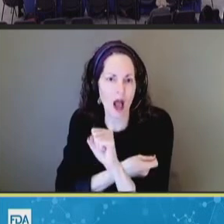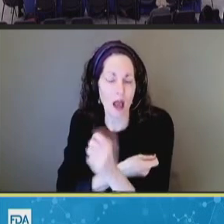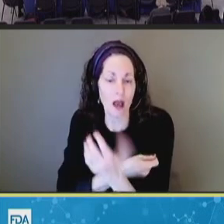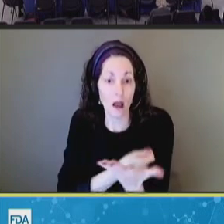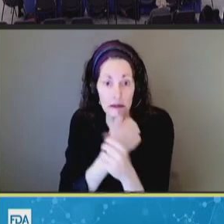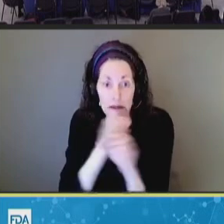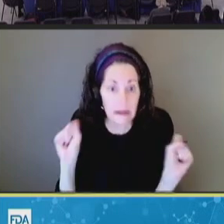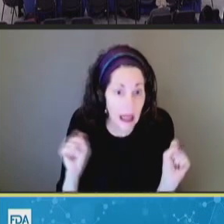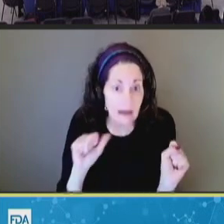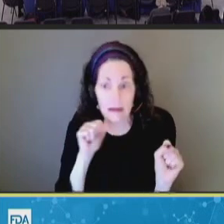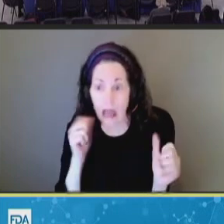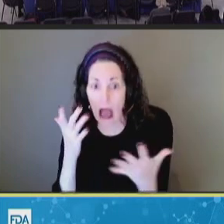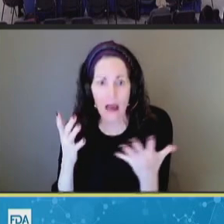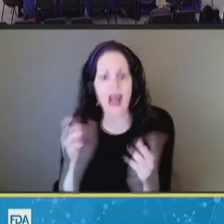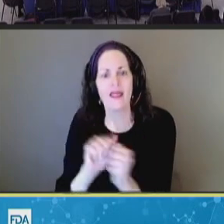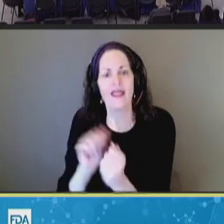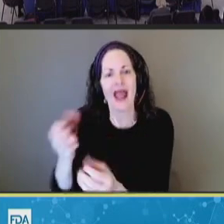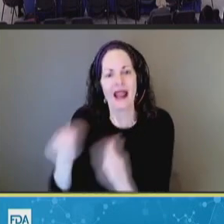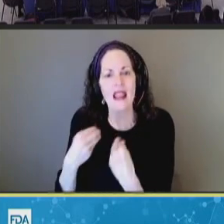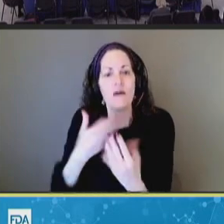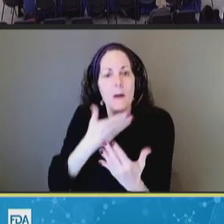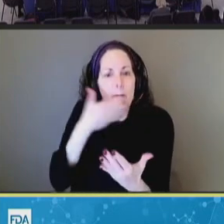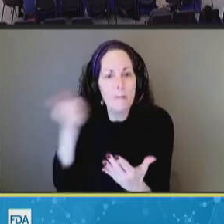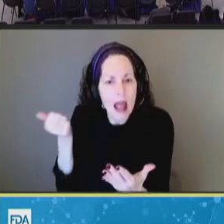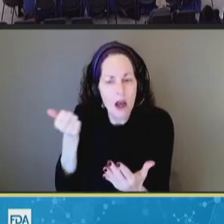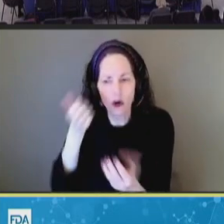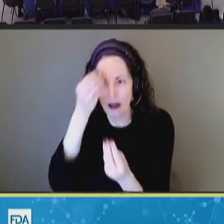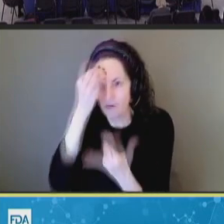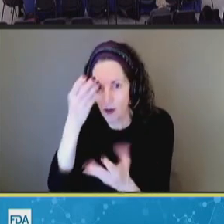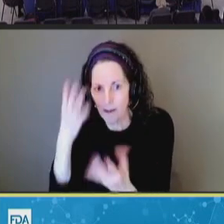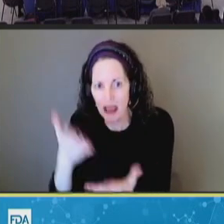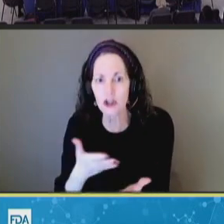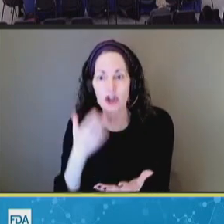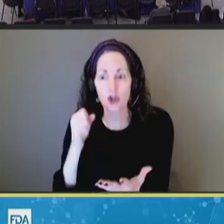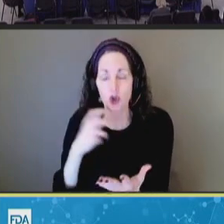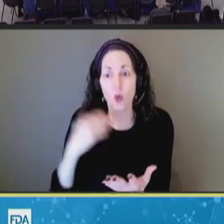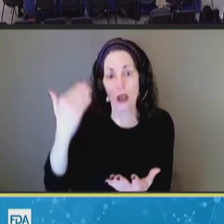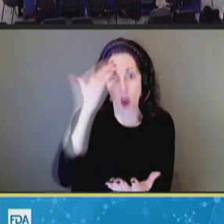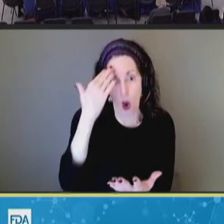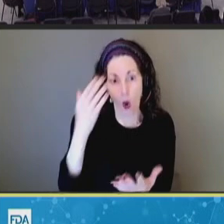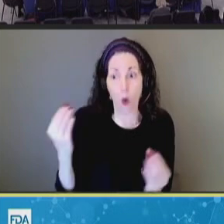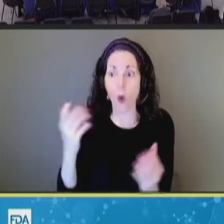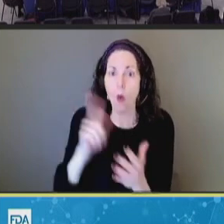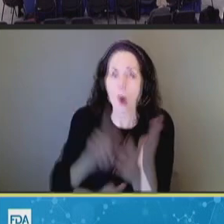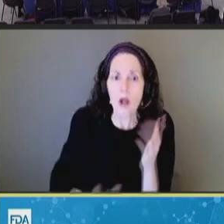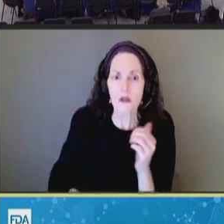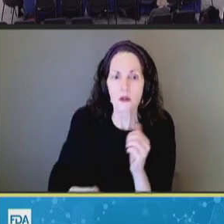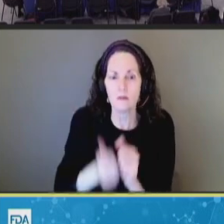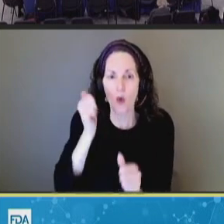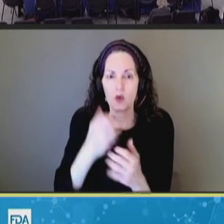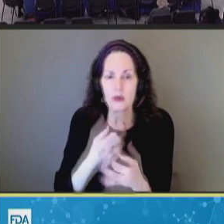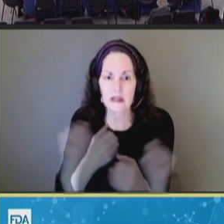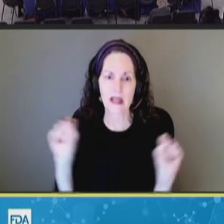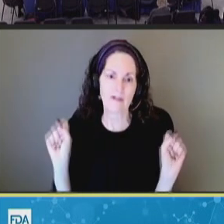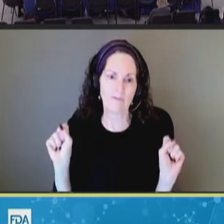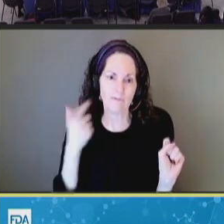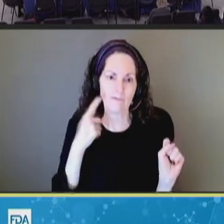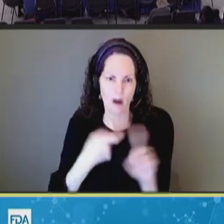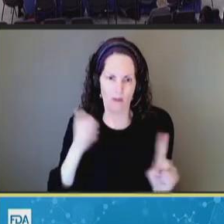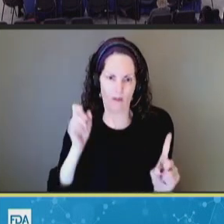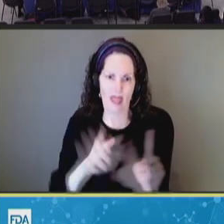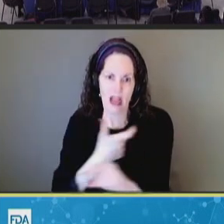accurate understanding of the safety of our -- the vaccine. Next slide, please. Thank you.